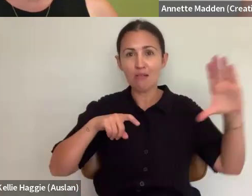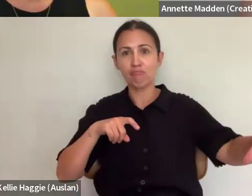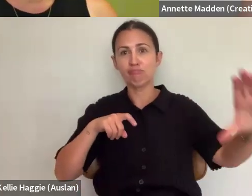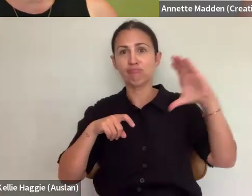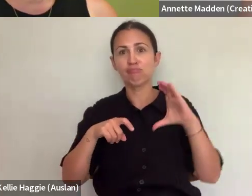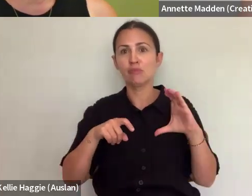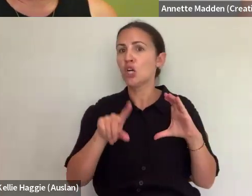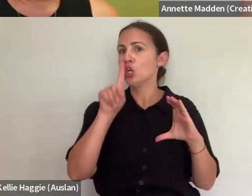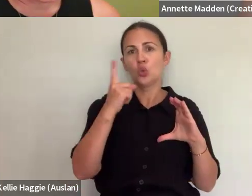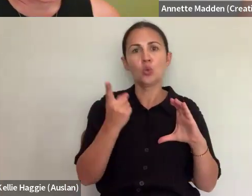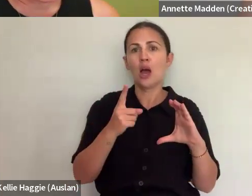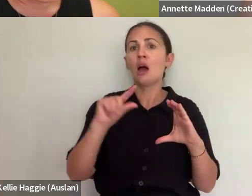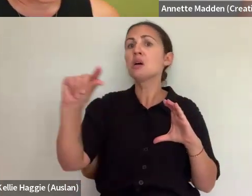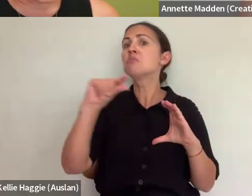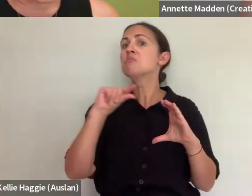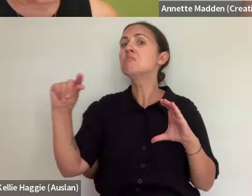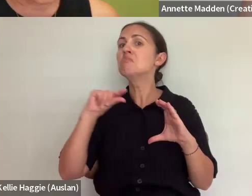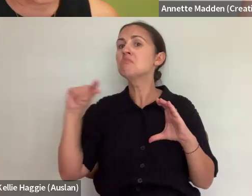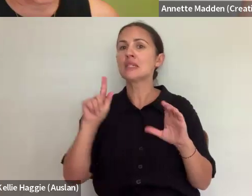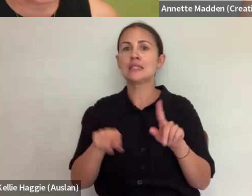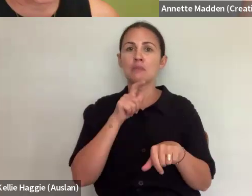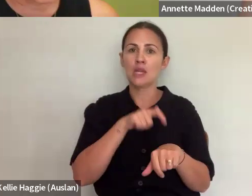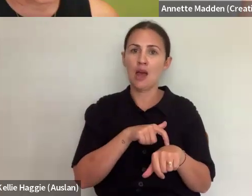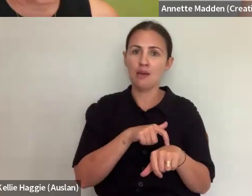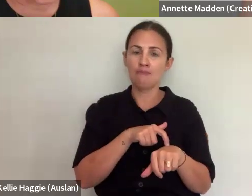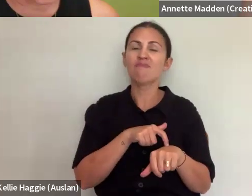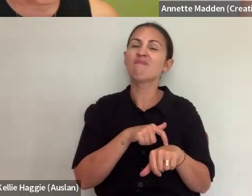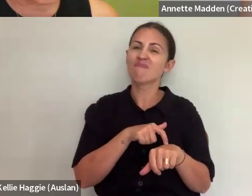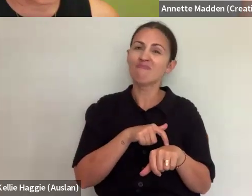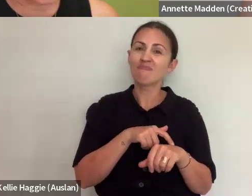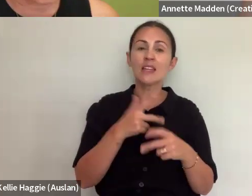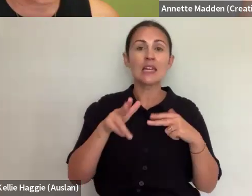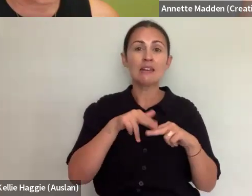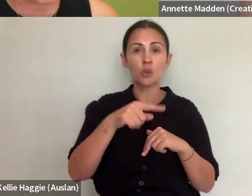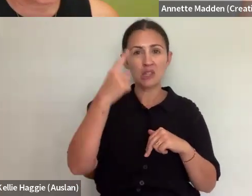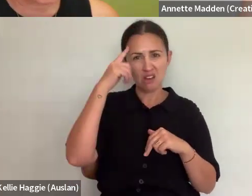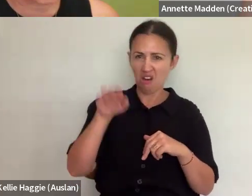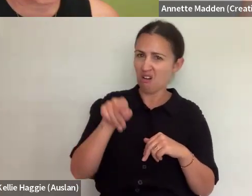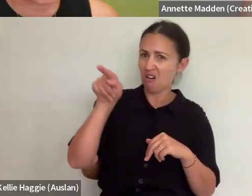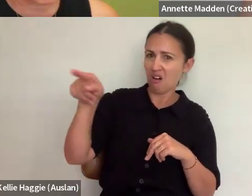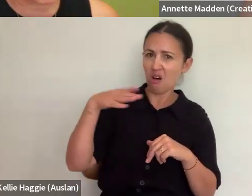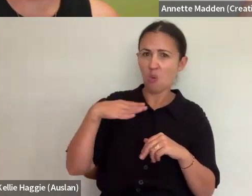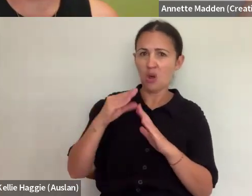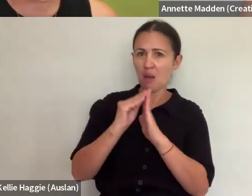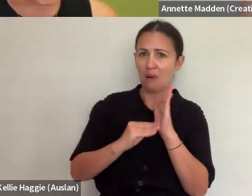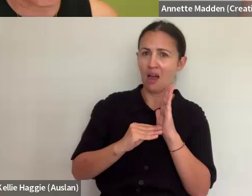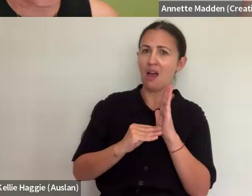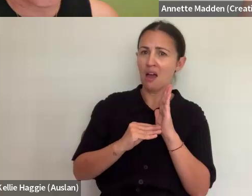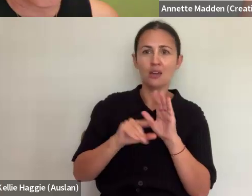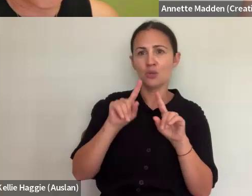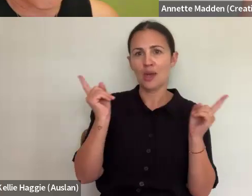are then not eligible to apply for in the short term, while you are in receipt